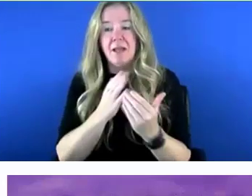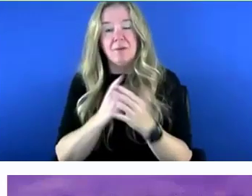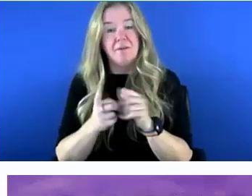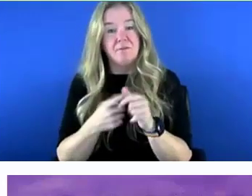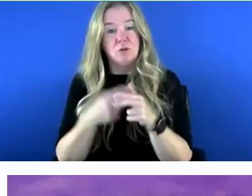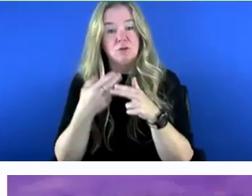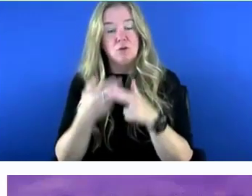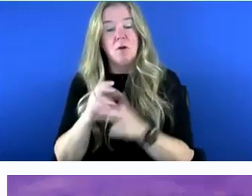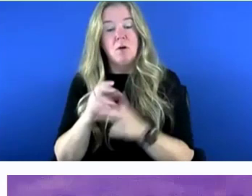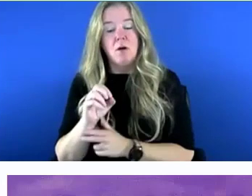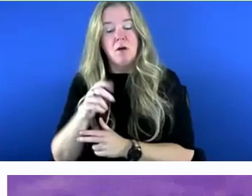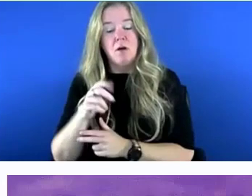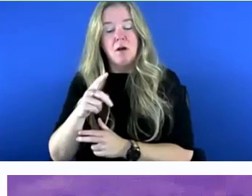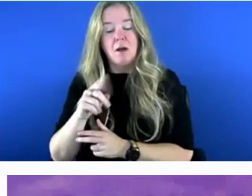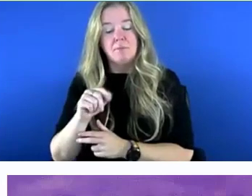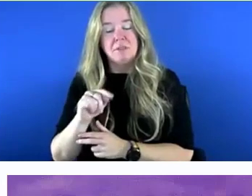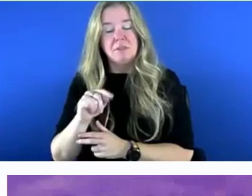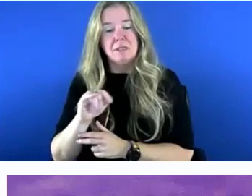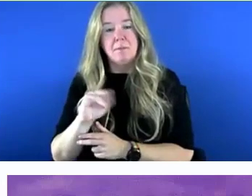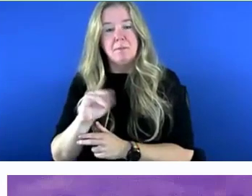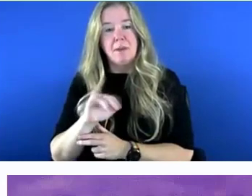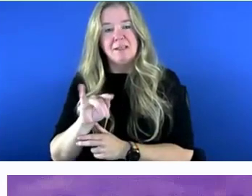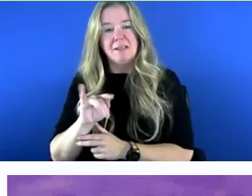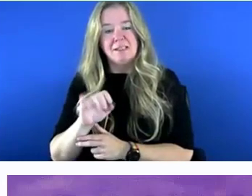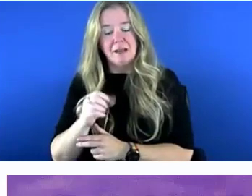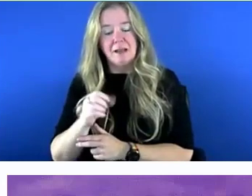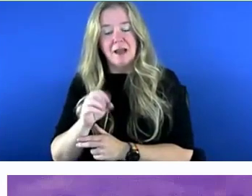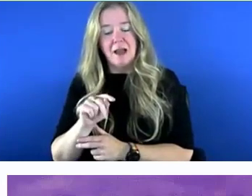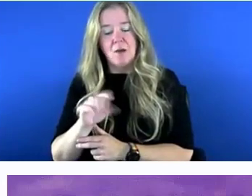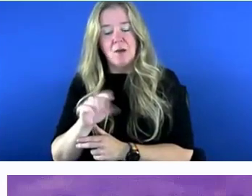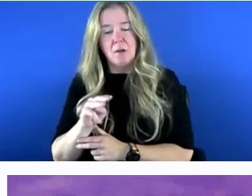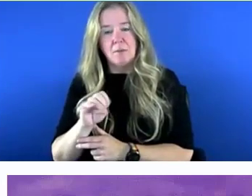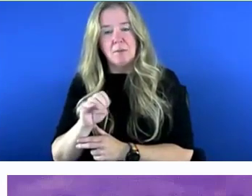is Optimizing Outcomes, and many of you may know this